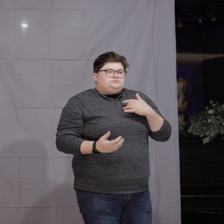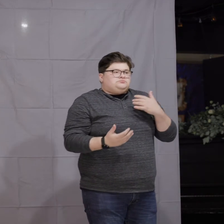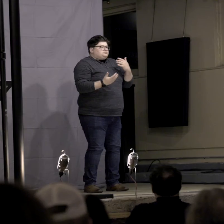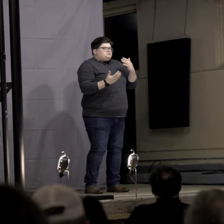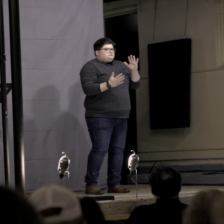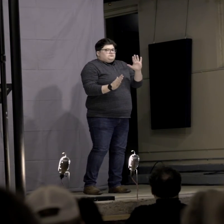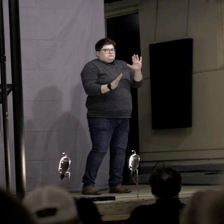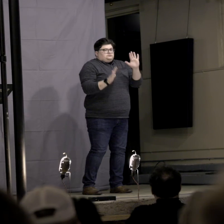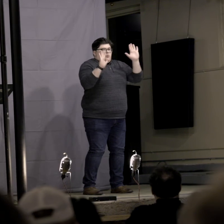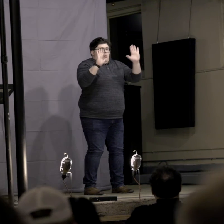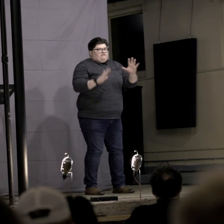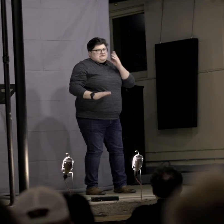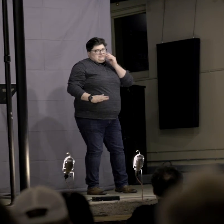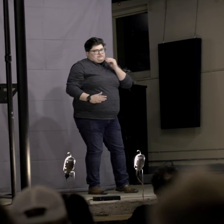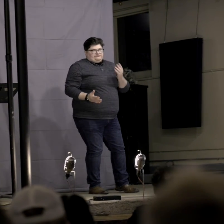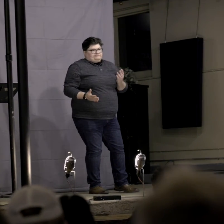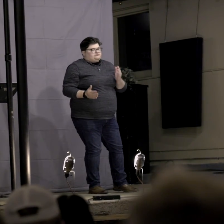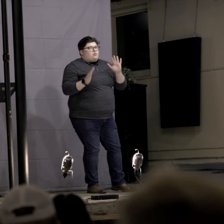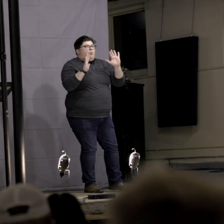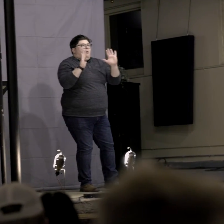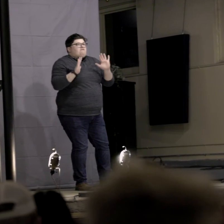It was a great experience.